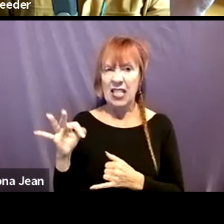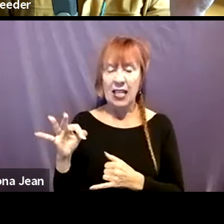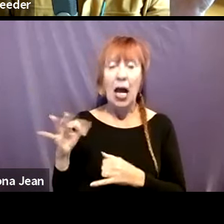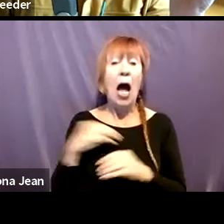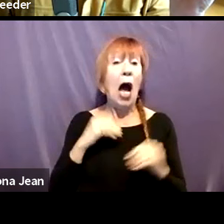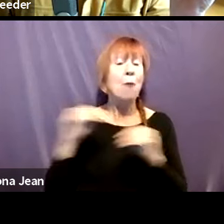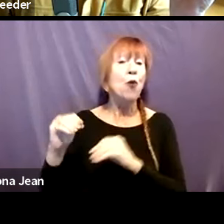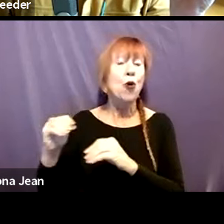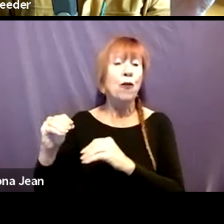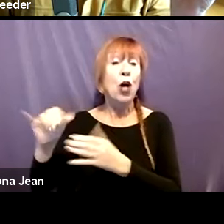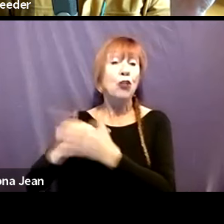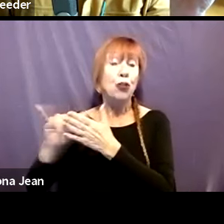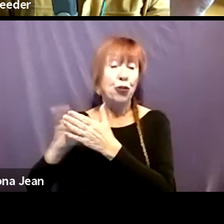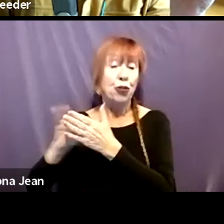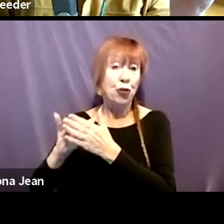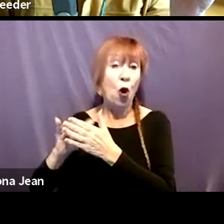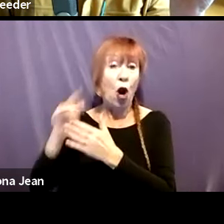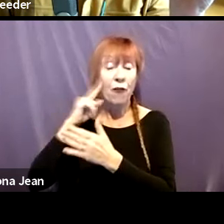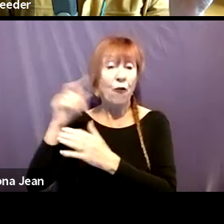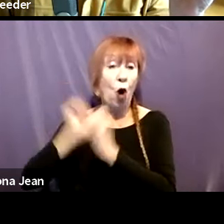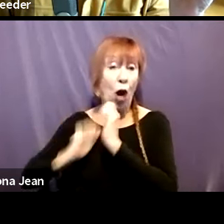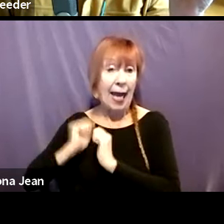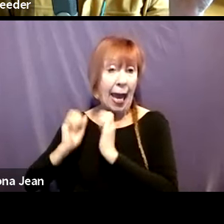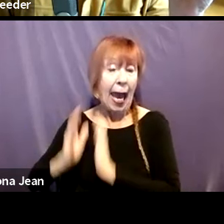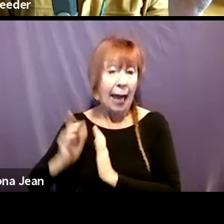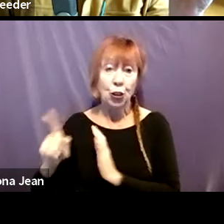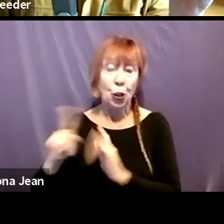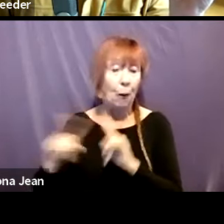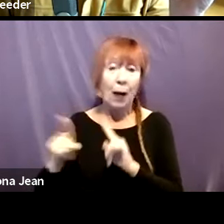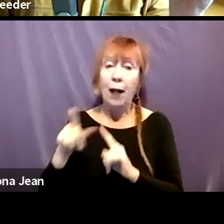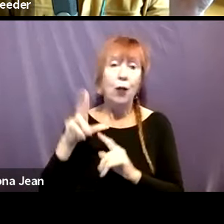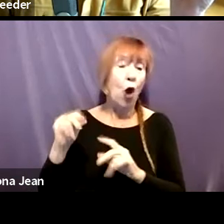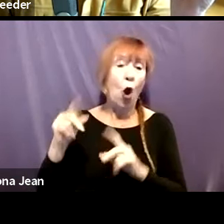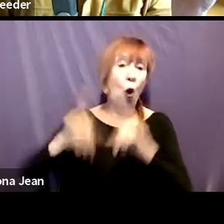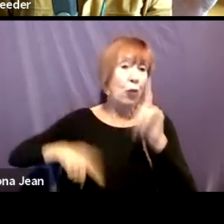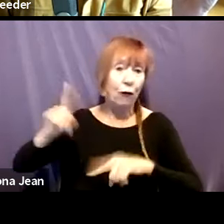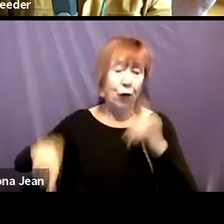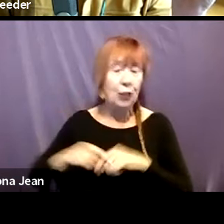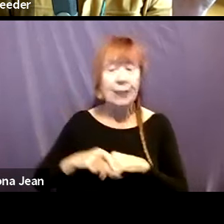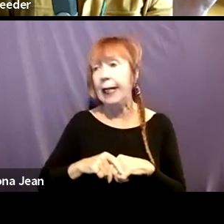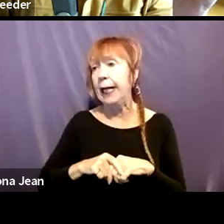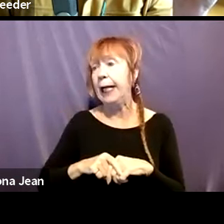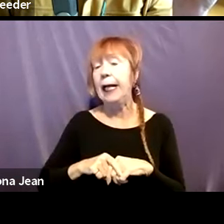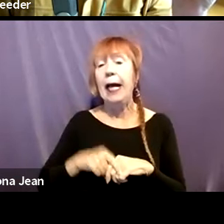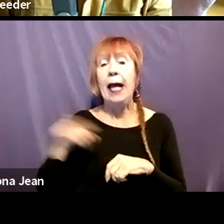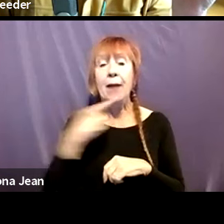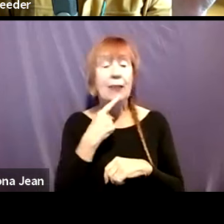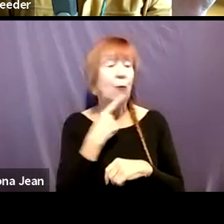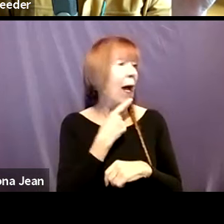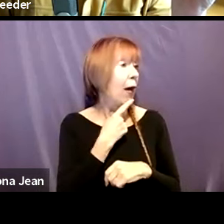but diversity in casting wasn't a thing back in the '90s, so they were like, "Well, you can't rap or play basketball, so we don't know what to do with you".